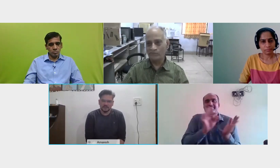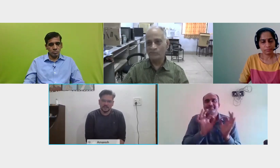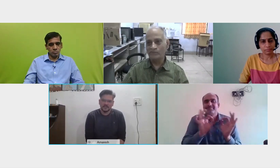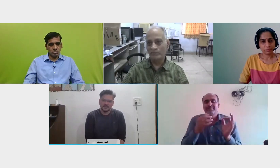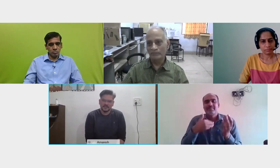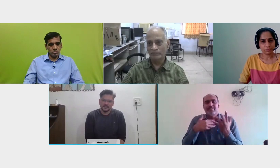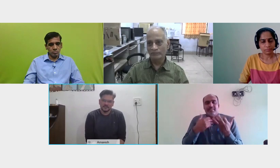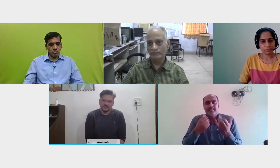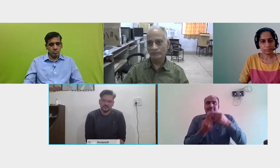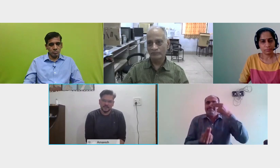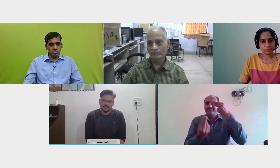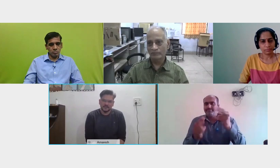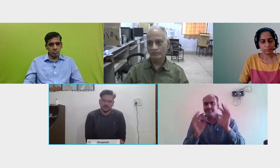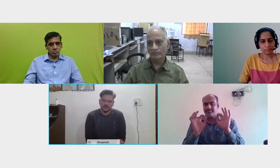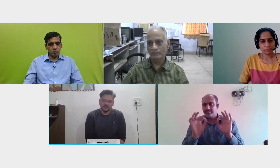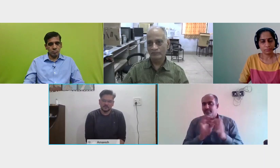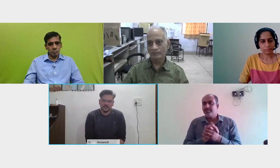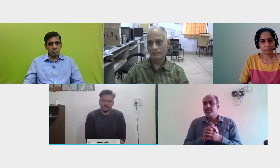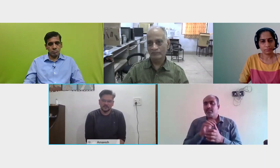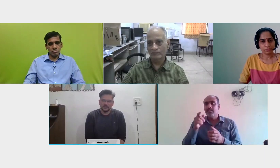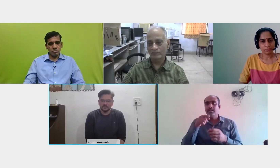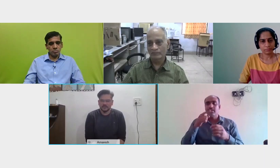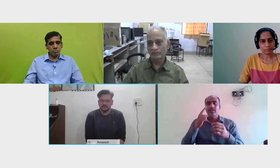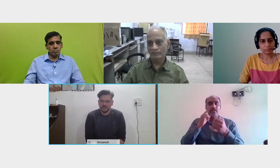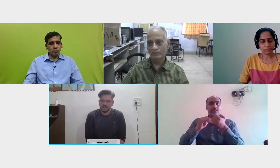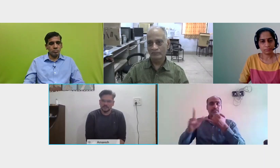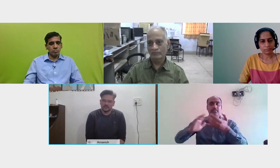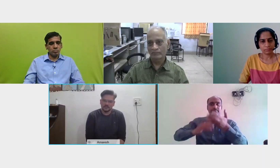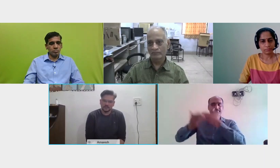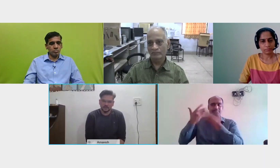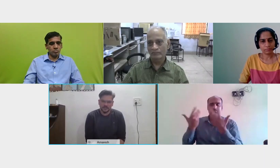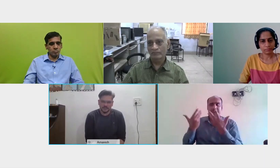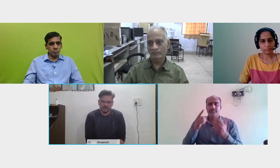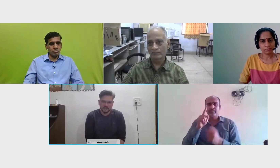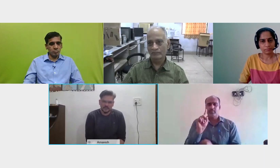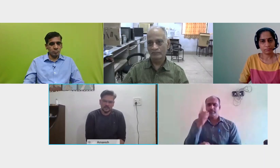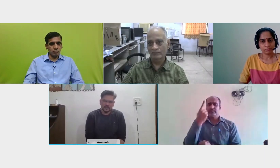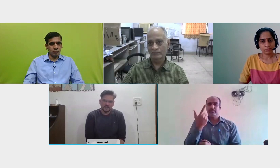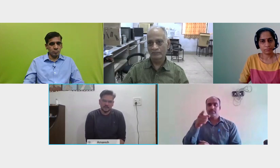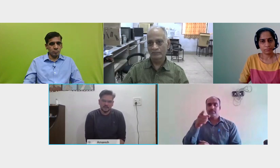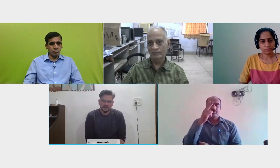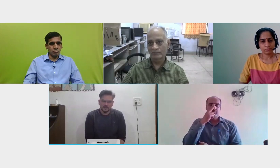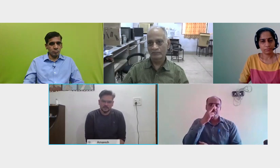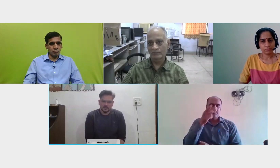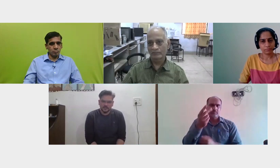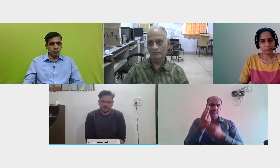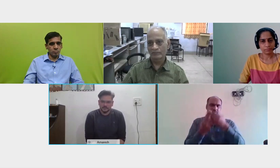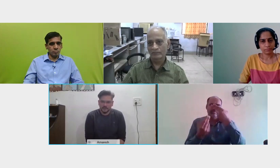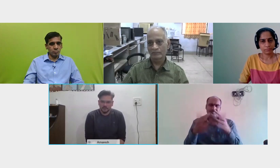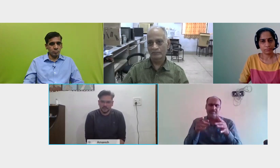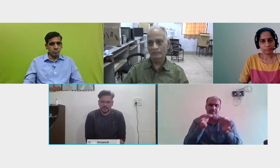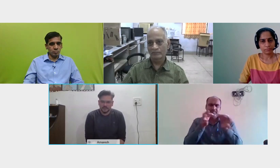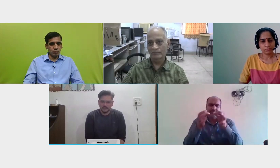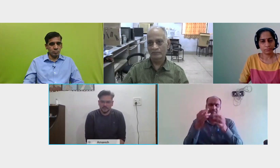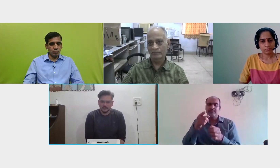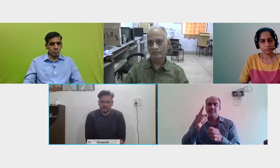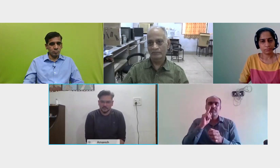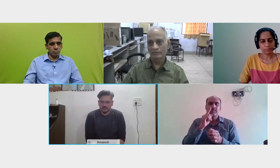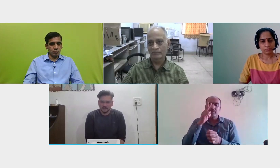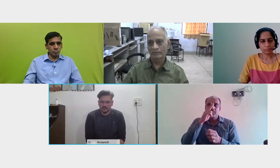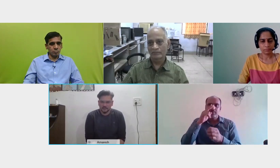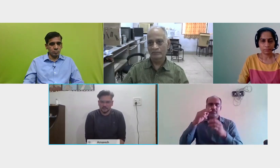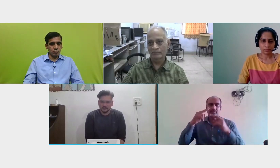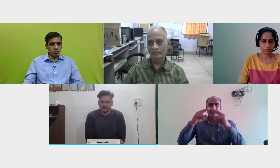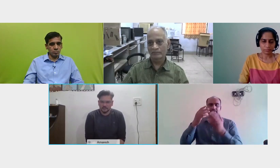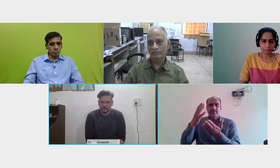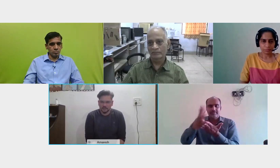very small so and we do not have not documented much about the history so about the history